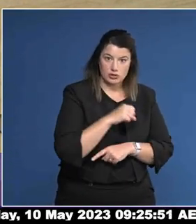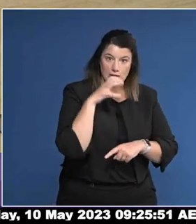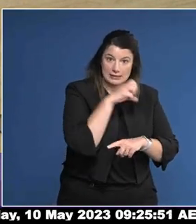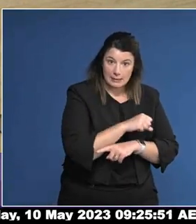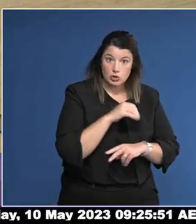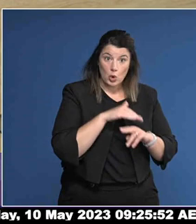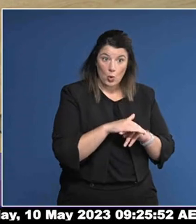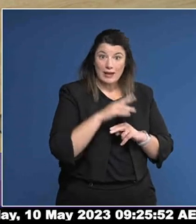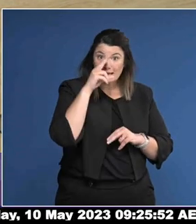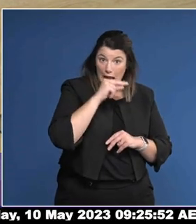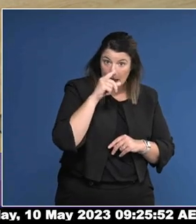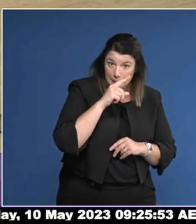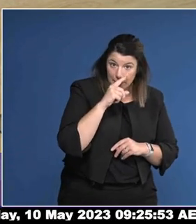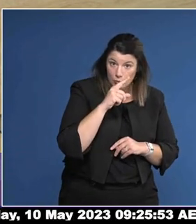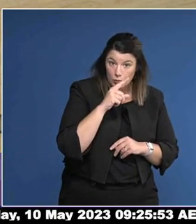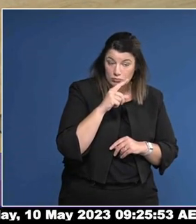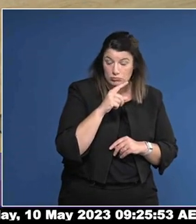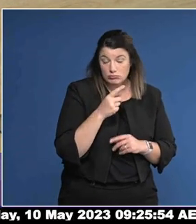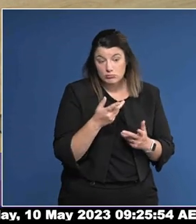people who you've described as non-verbal?